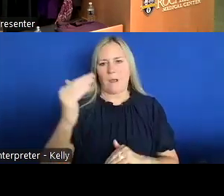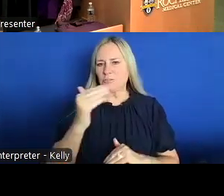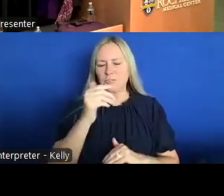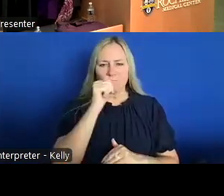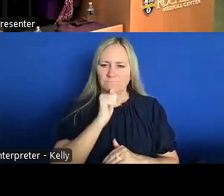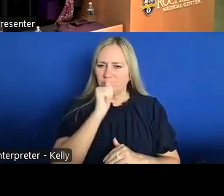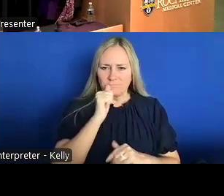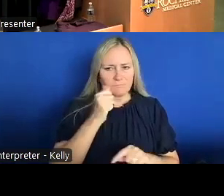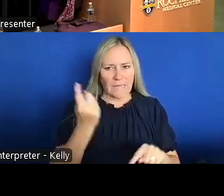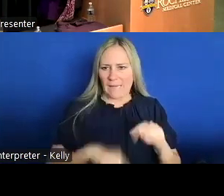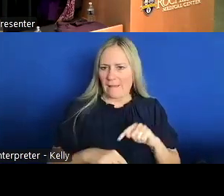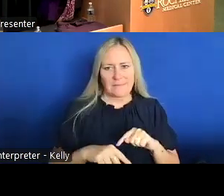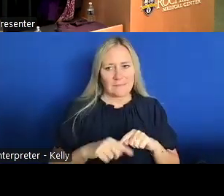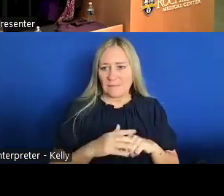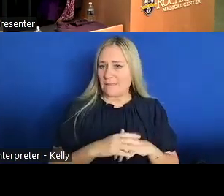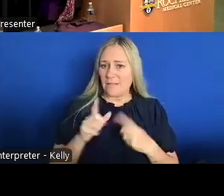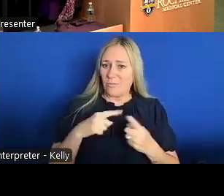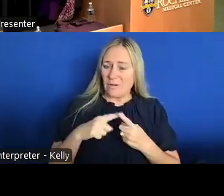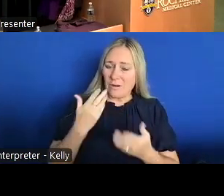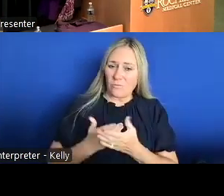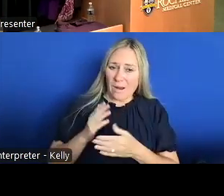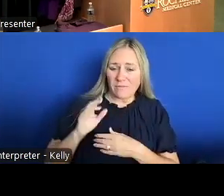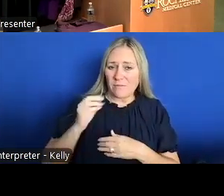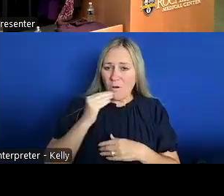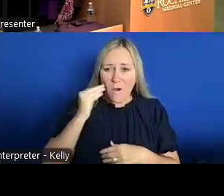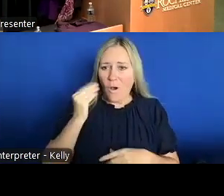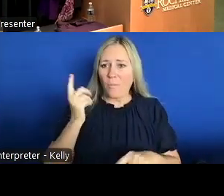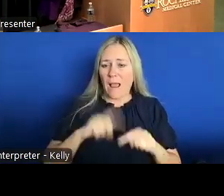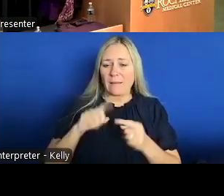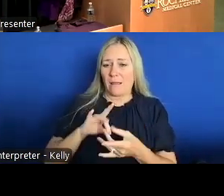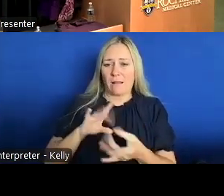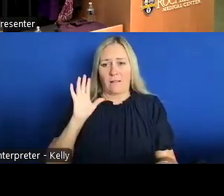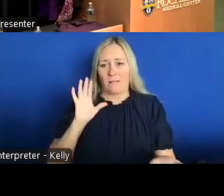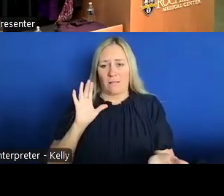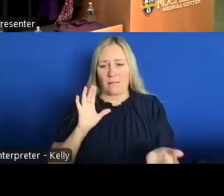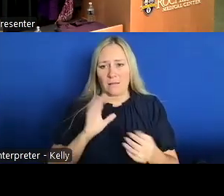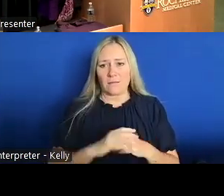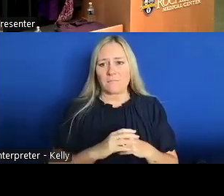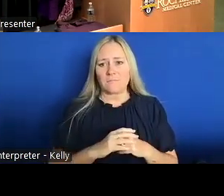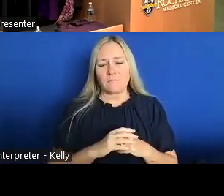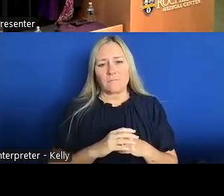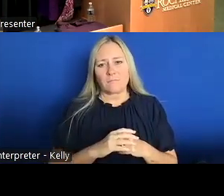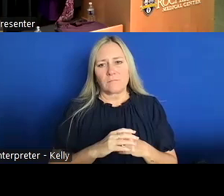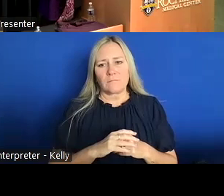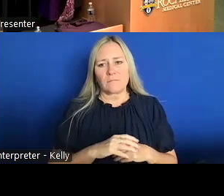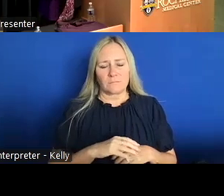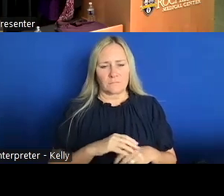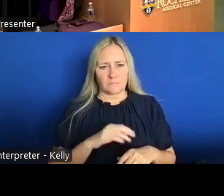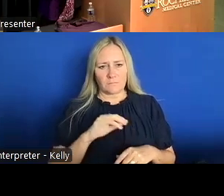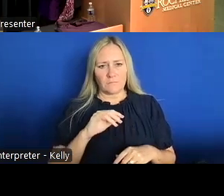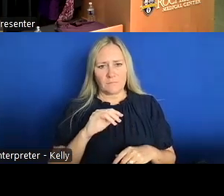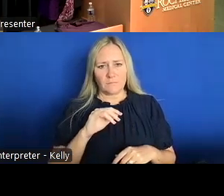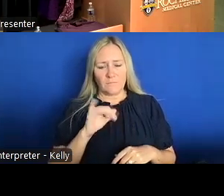I can't turn it off when I go home and um you can ask for help if you go to the director and you can